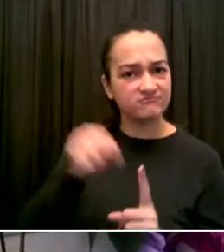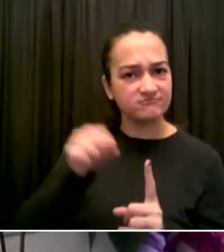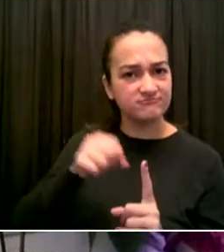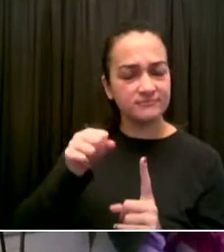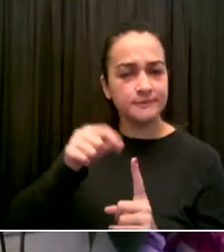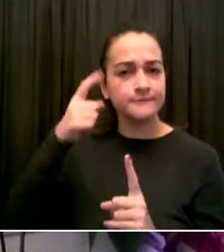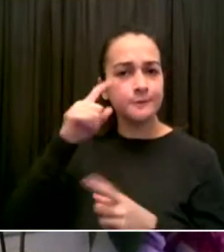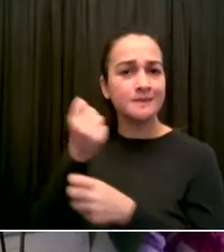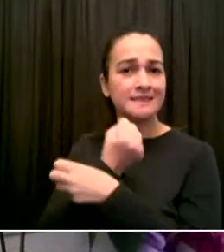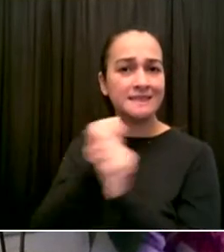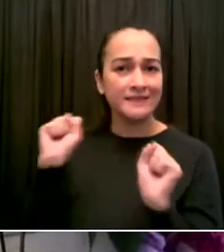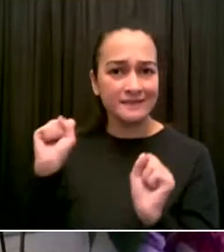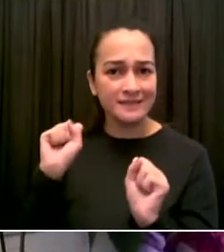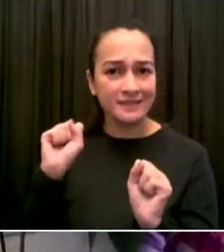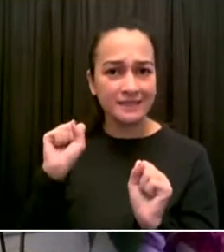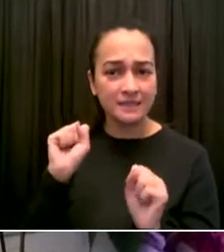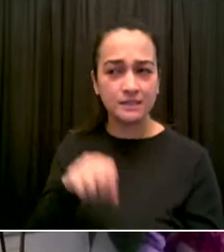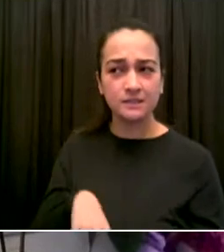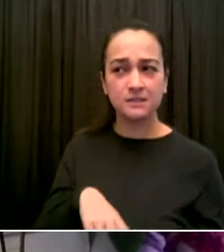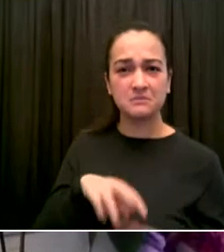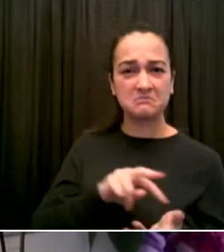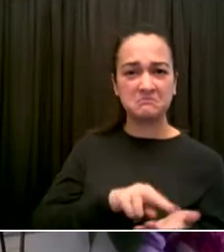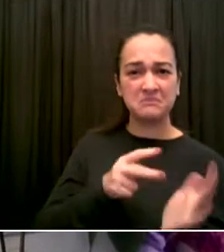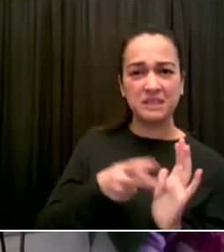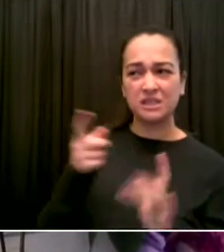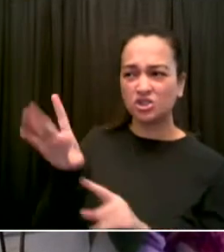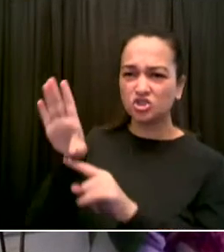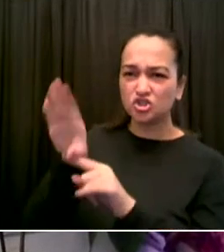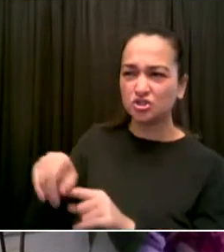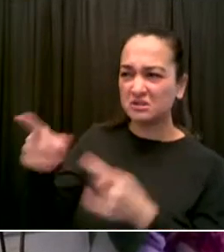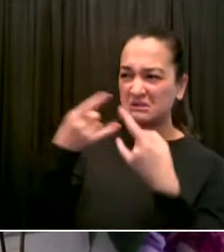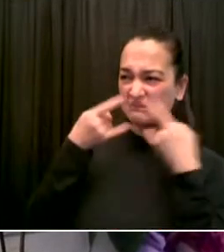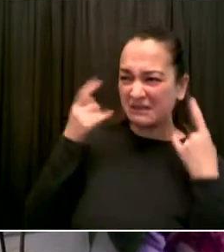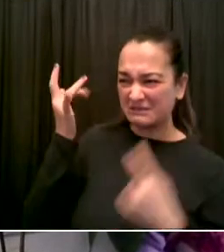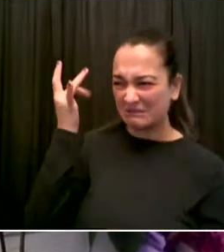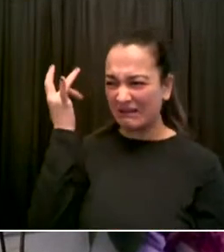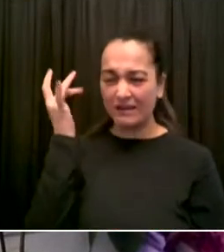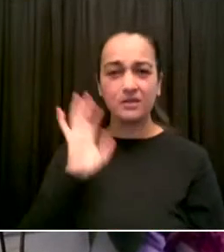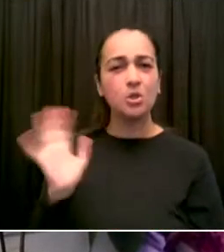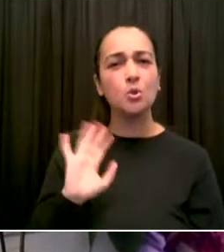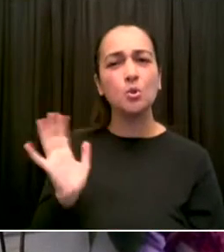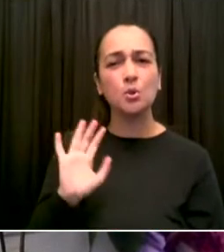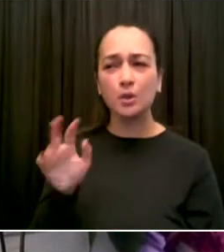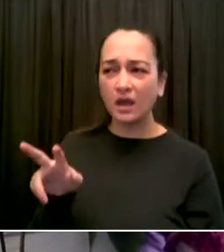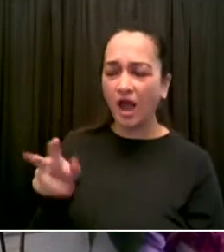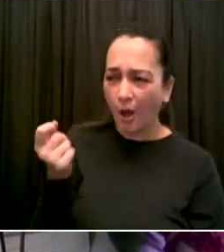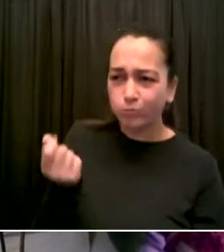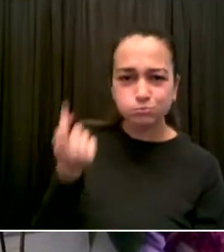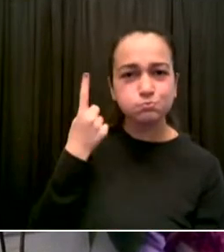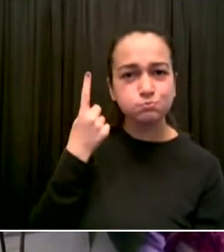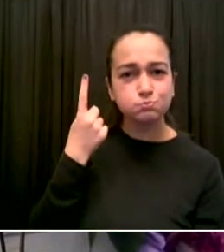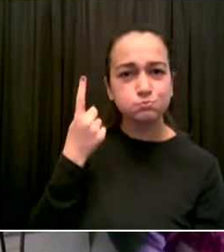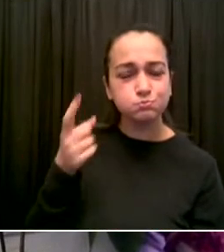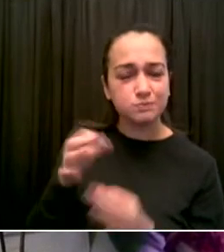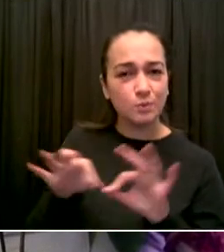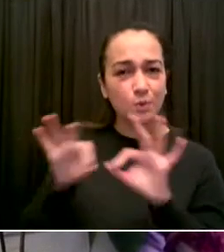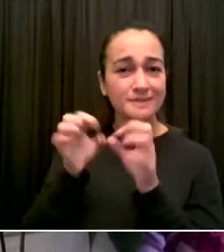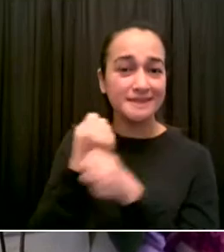THAT'S A POWERFUL POINT.